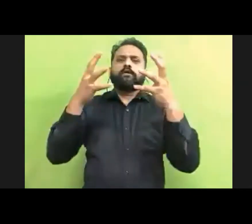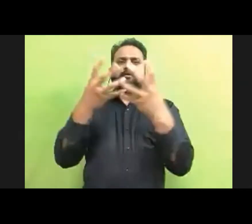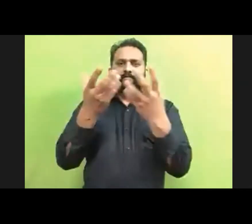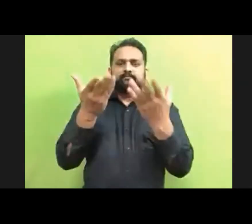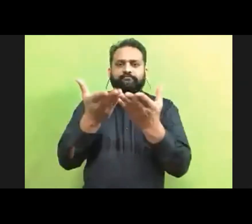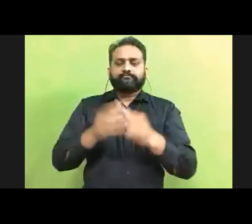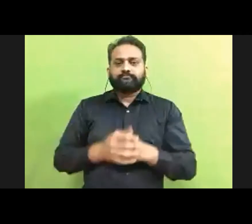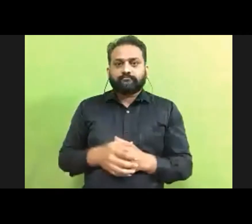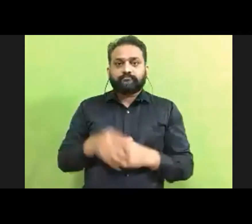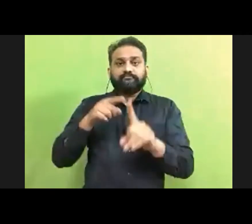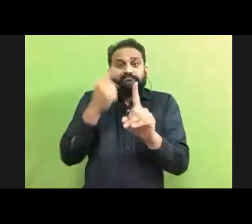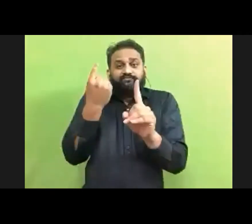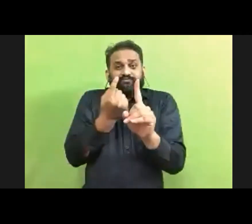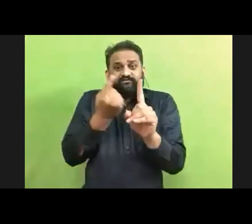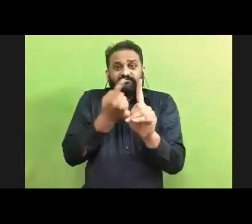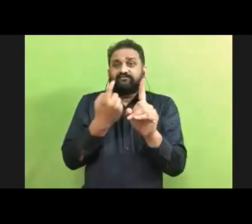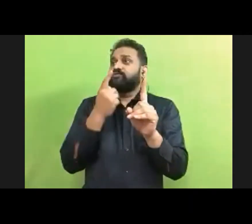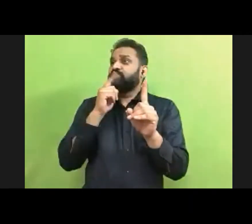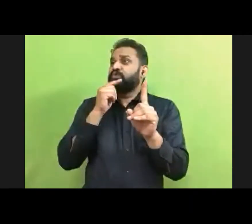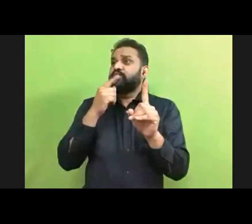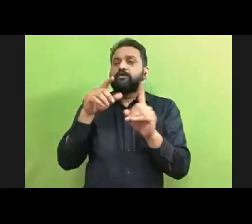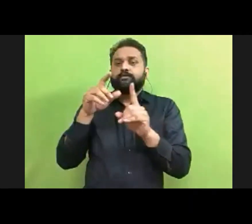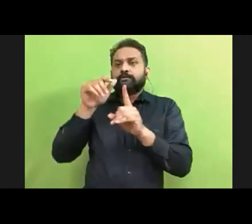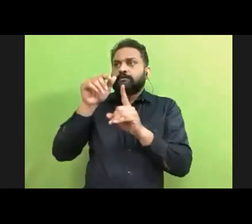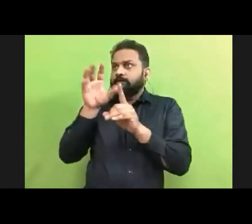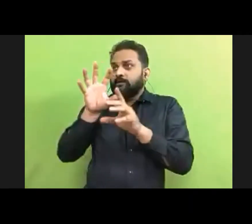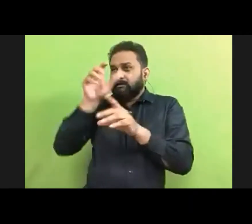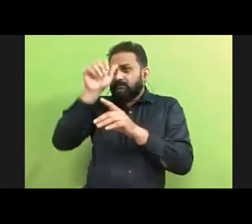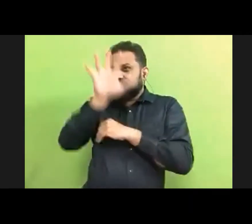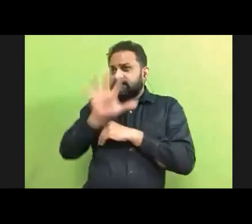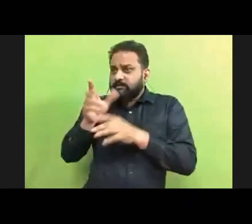only for our students from one particular country or any one or few countries